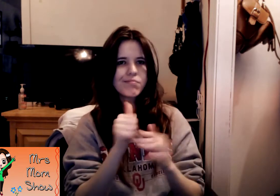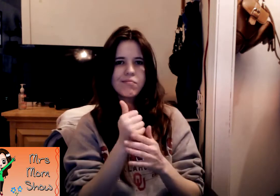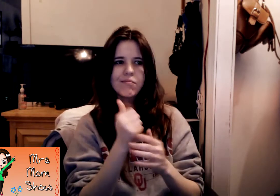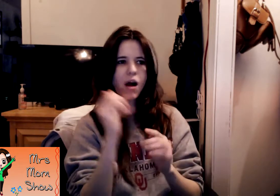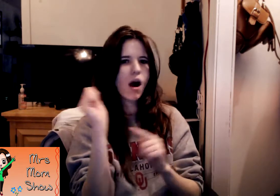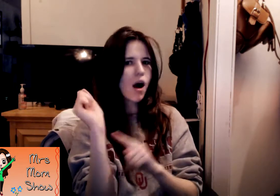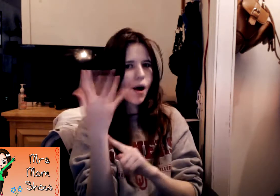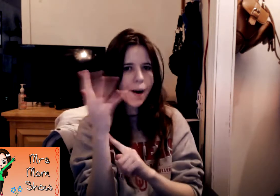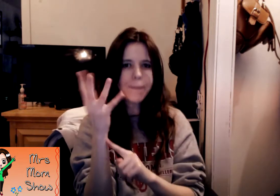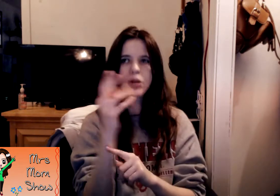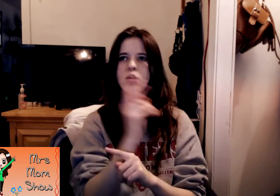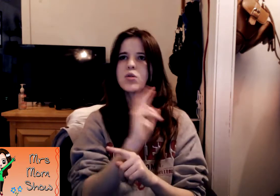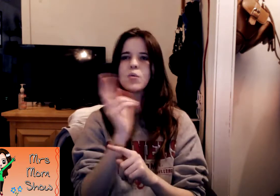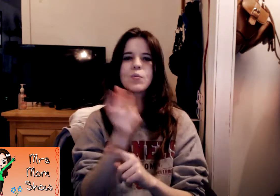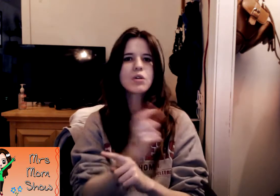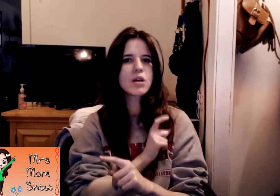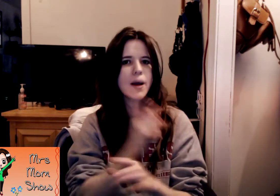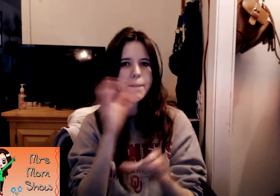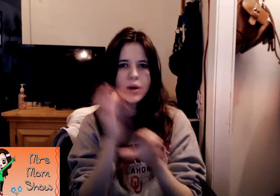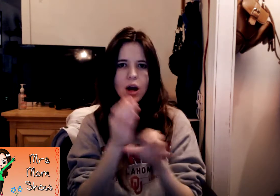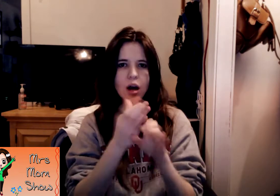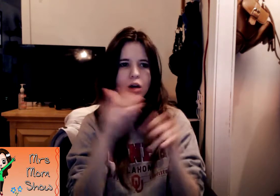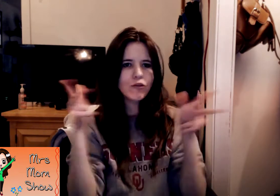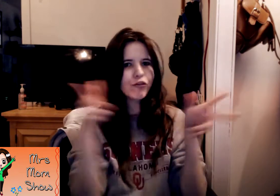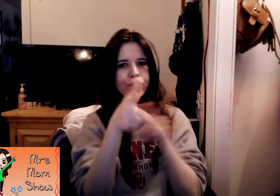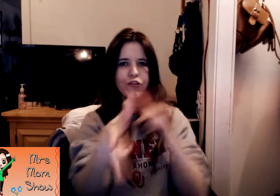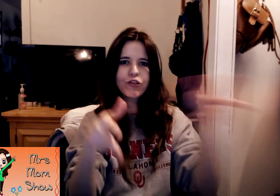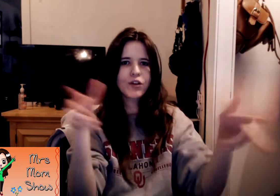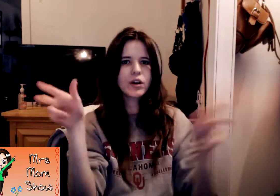an ambulance or a police car making a siren sound -